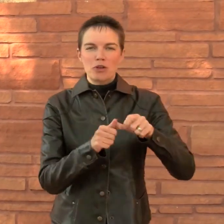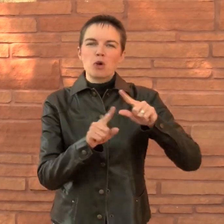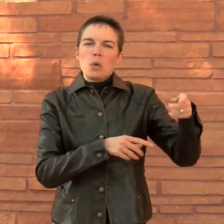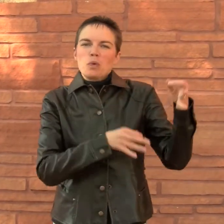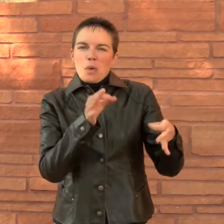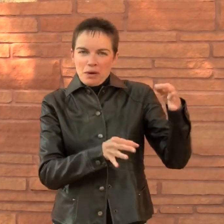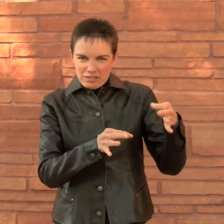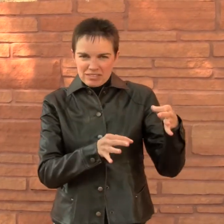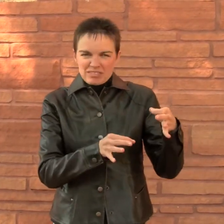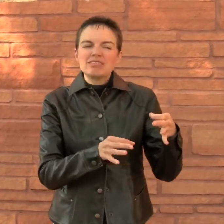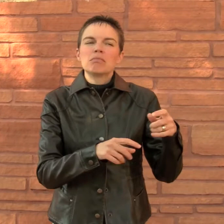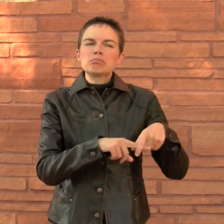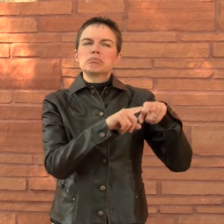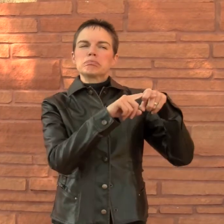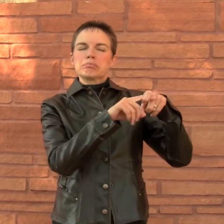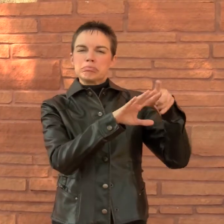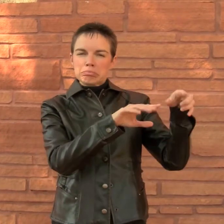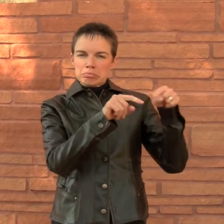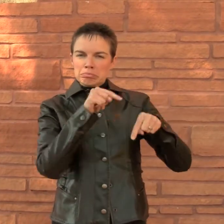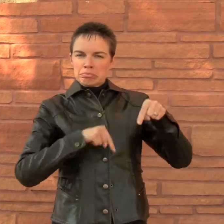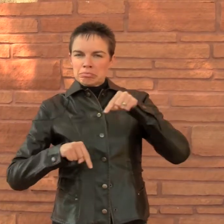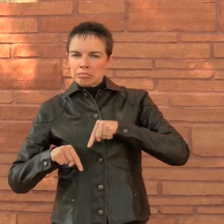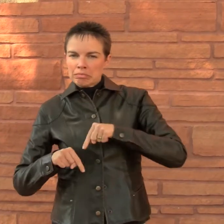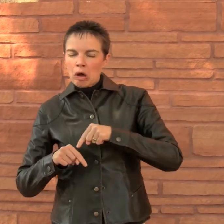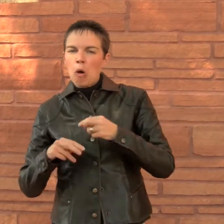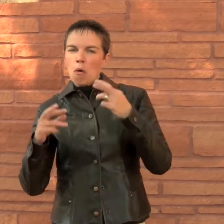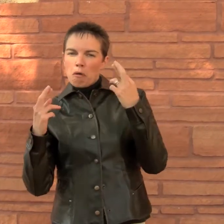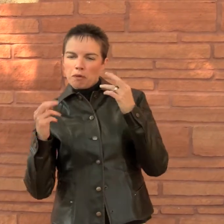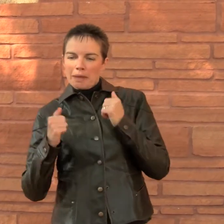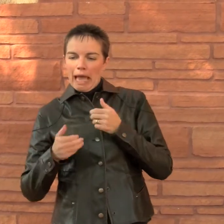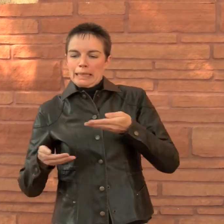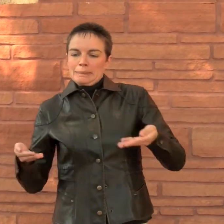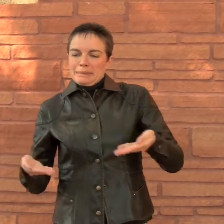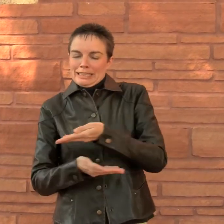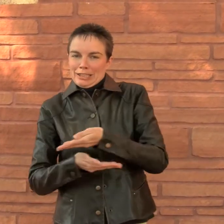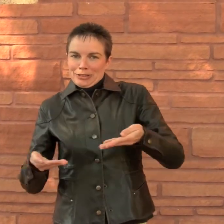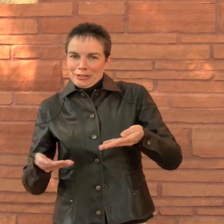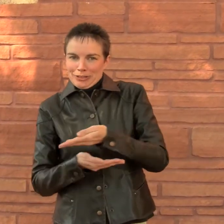But let's rethink that choice for just a moment. Instead of a lawsuit, I hope you will consider mediation.